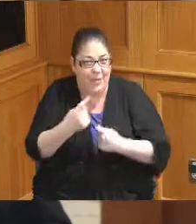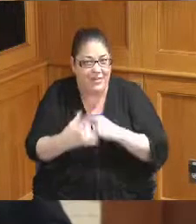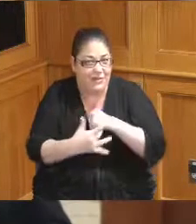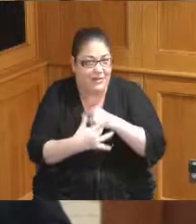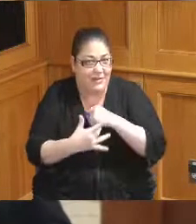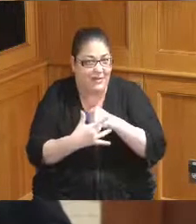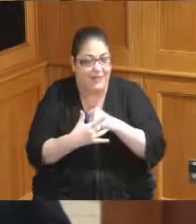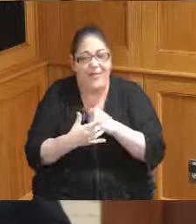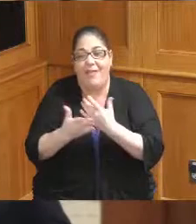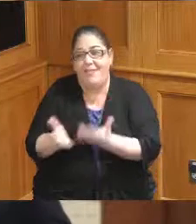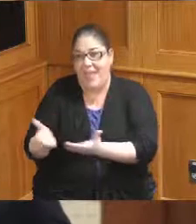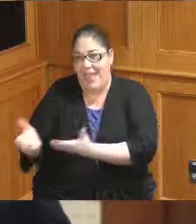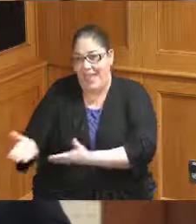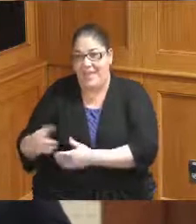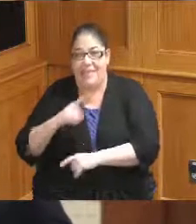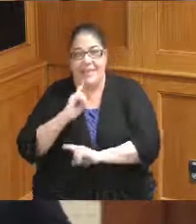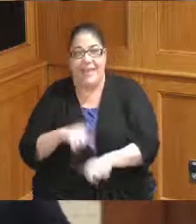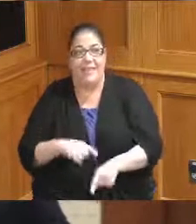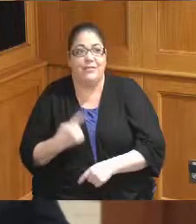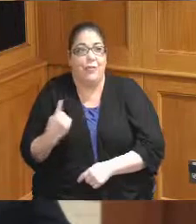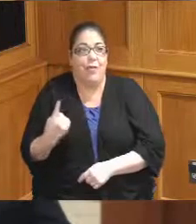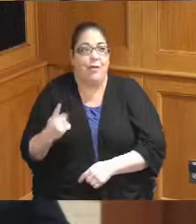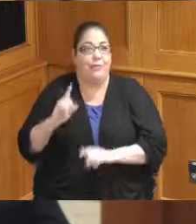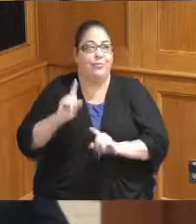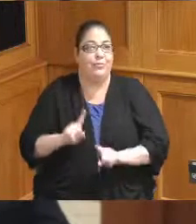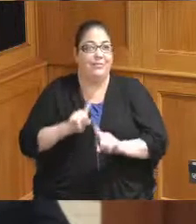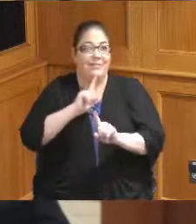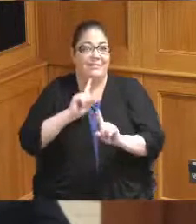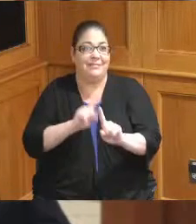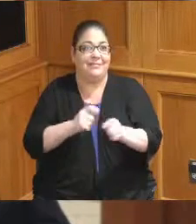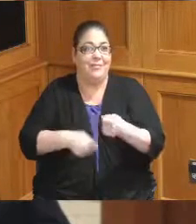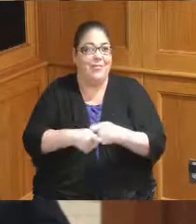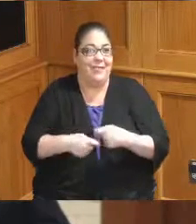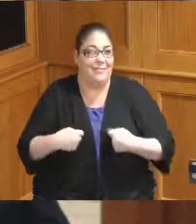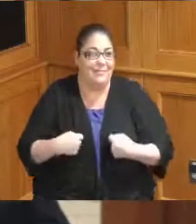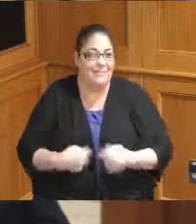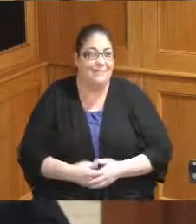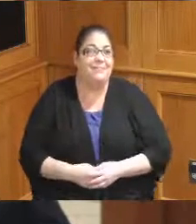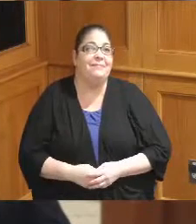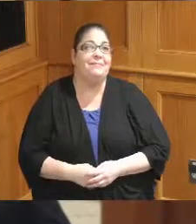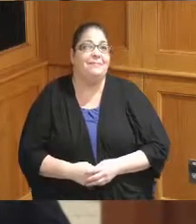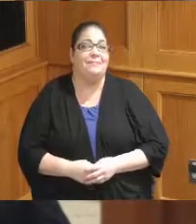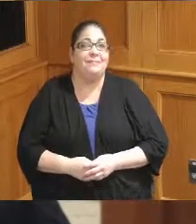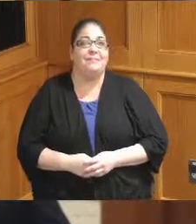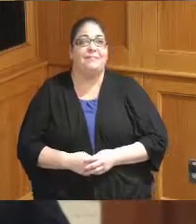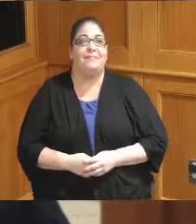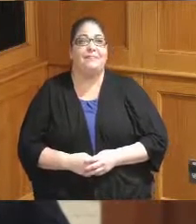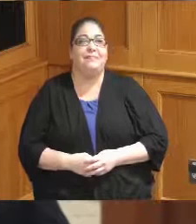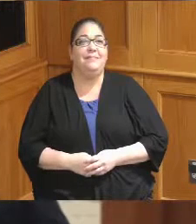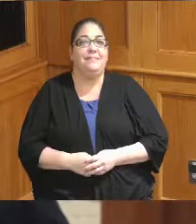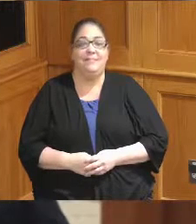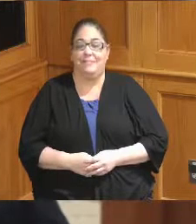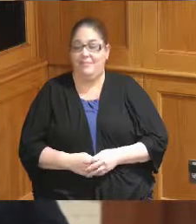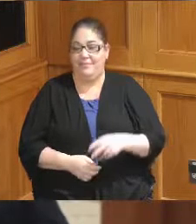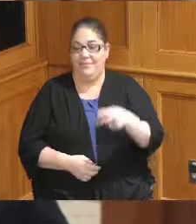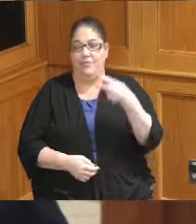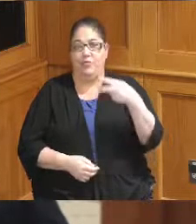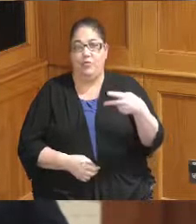for our projects one person replacing me thank you we have two two items on your agenda today